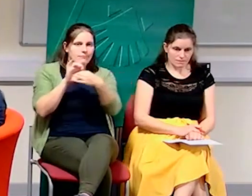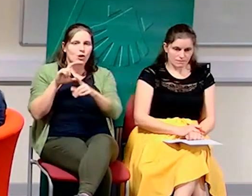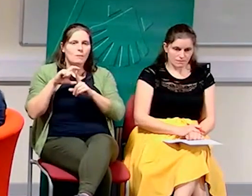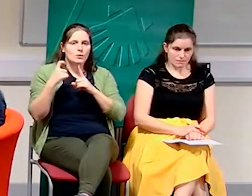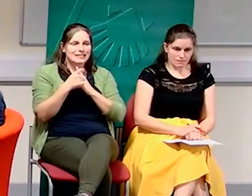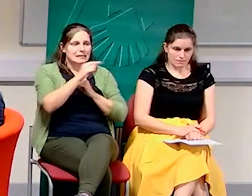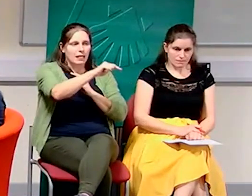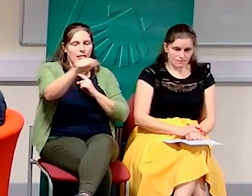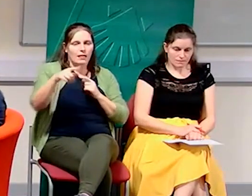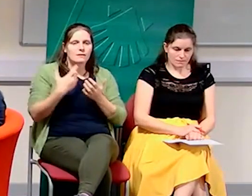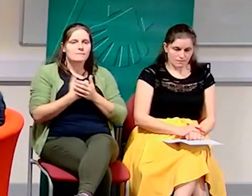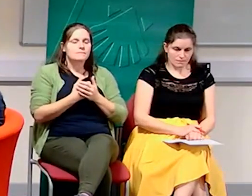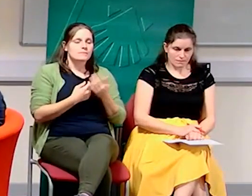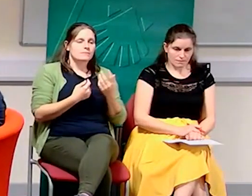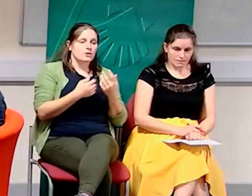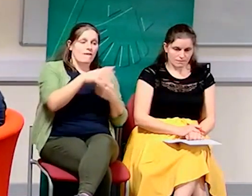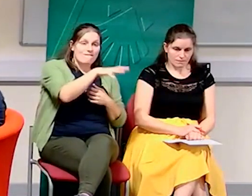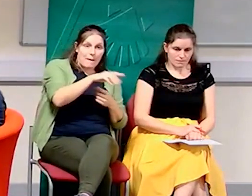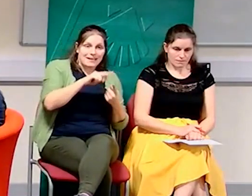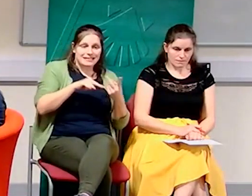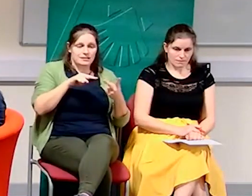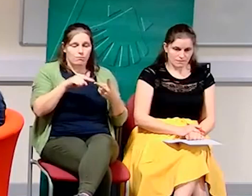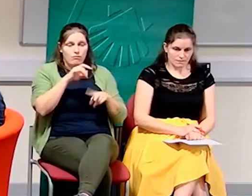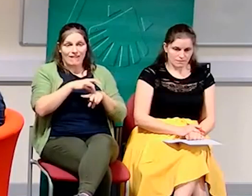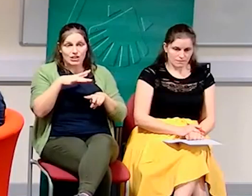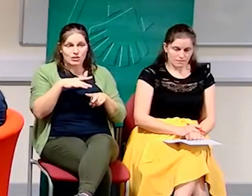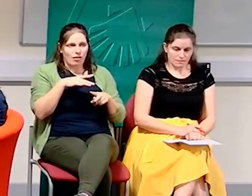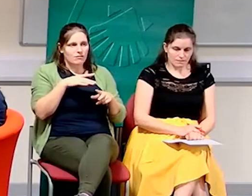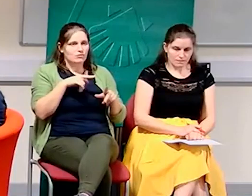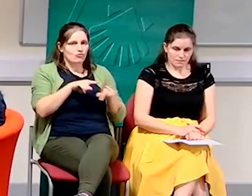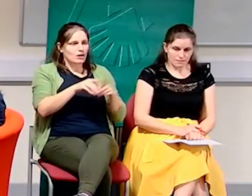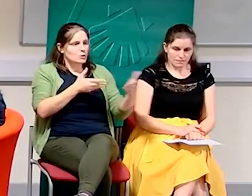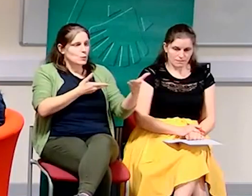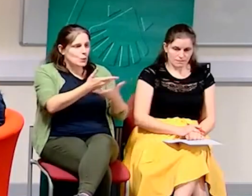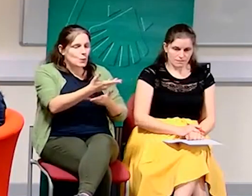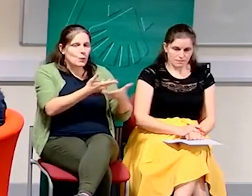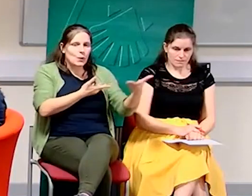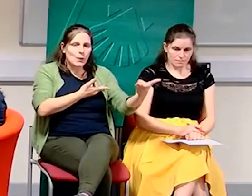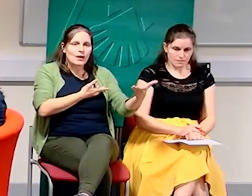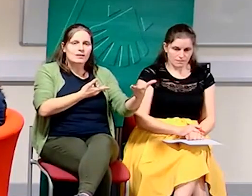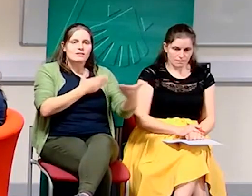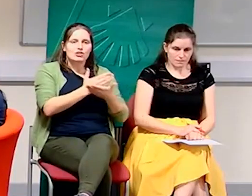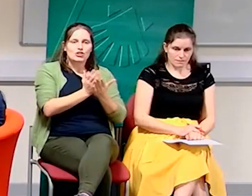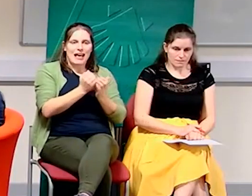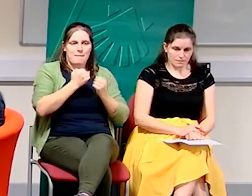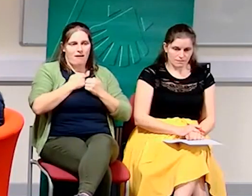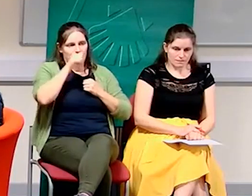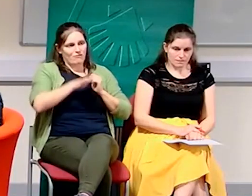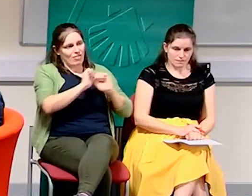with with families with professionals and we try to exchange experiences and I I want to to believe